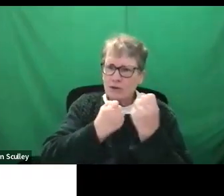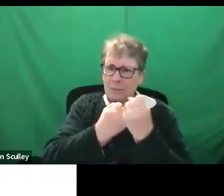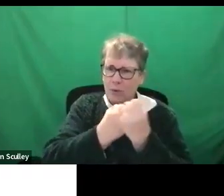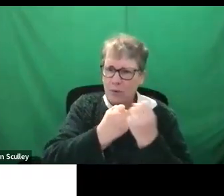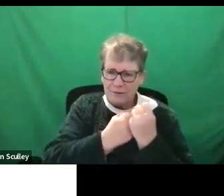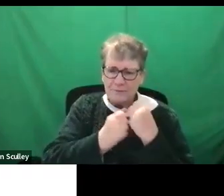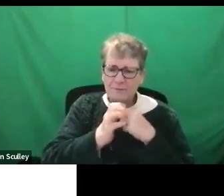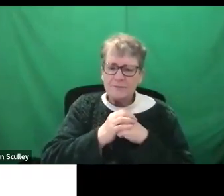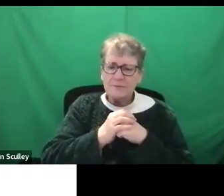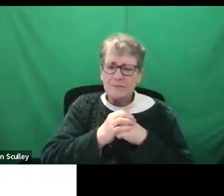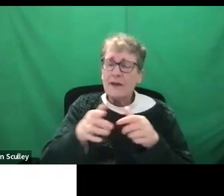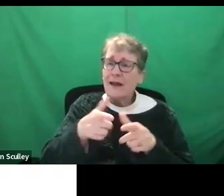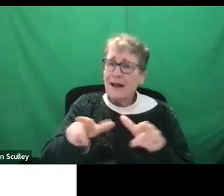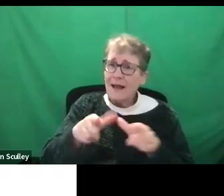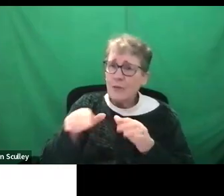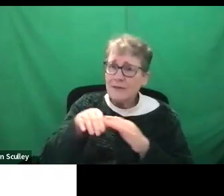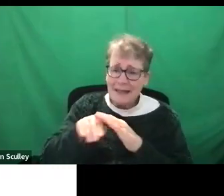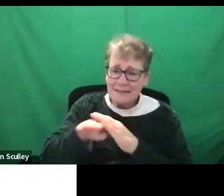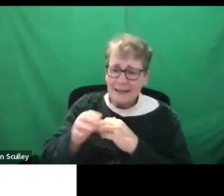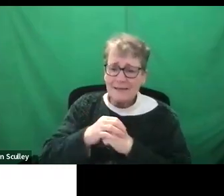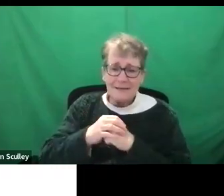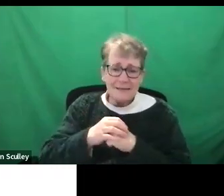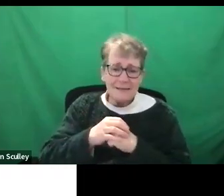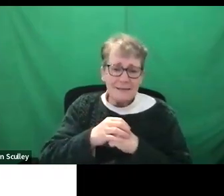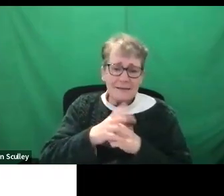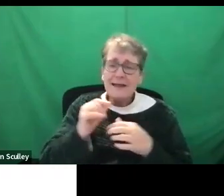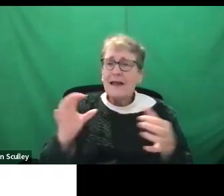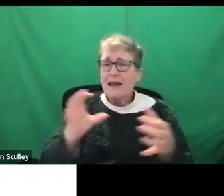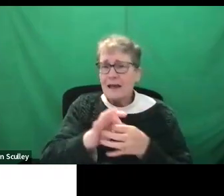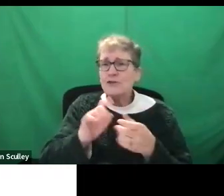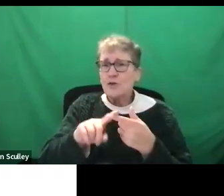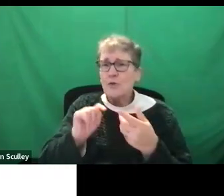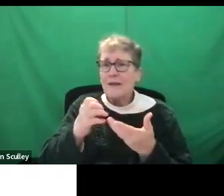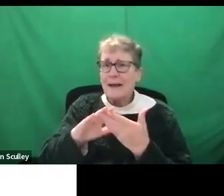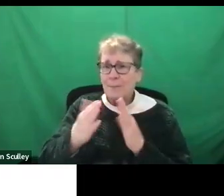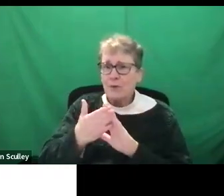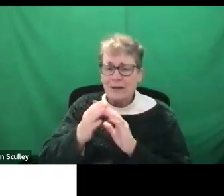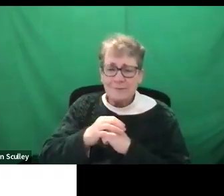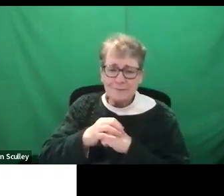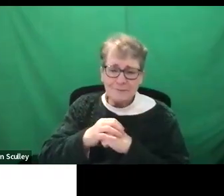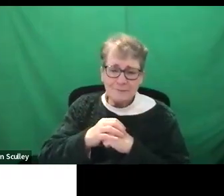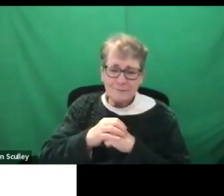It's important to be honest. It's important to provide emotional support. It's important to provide language access